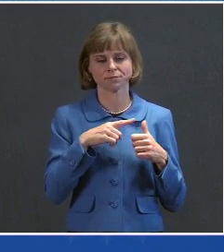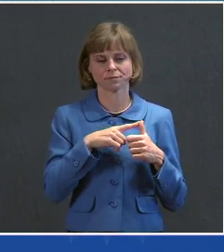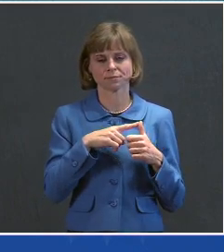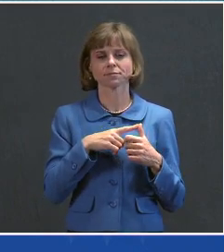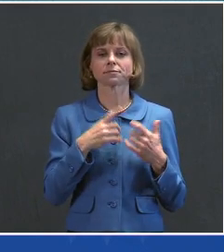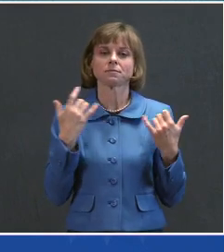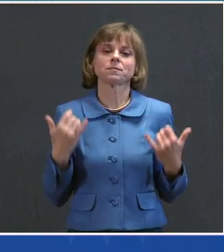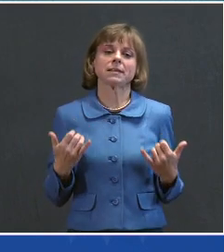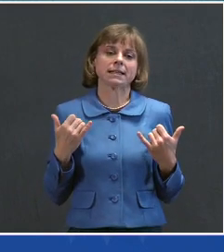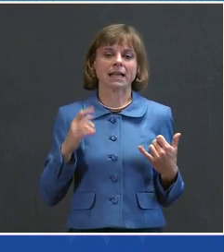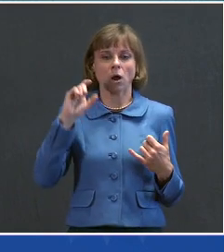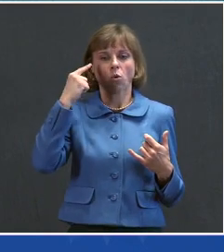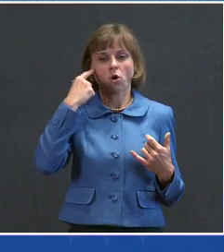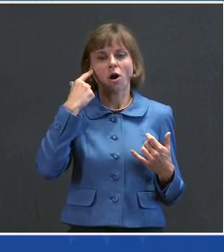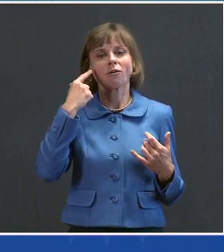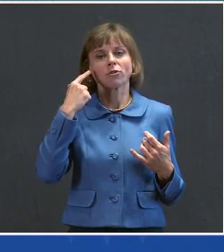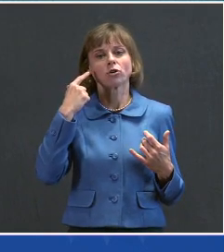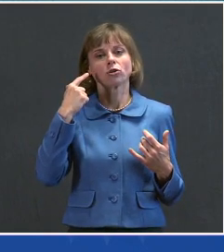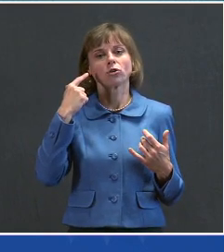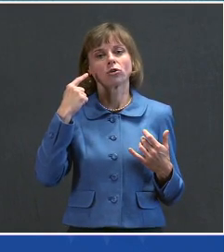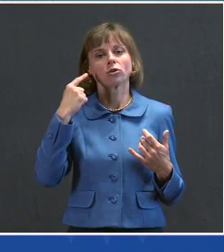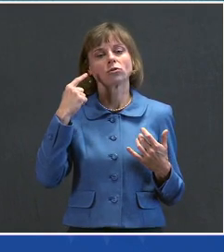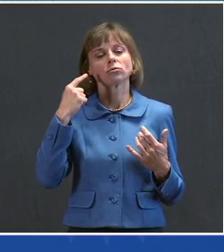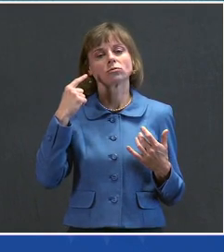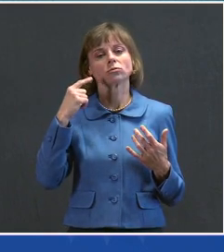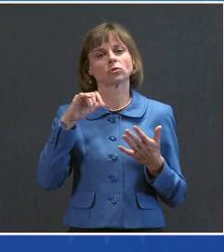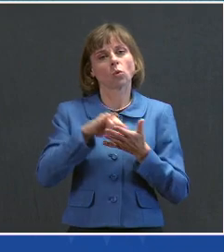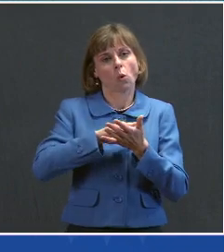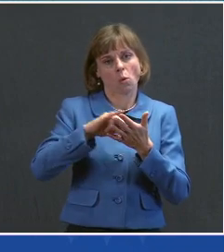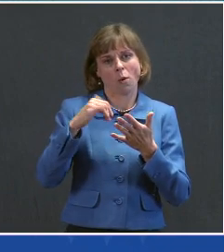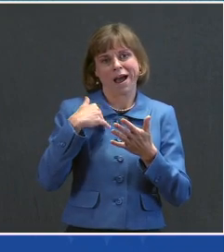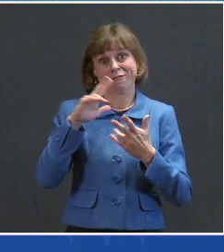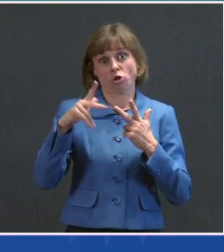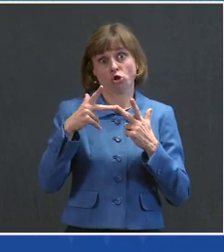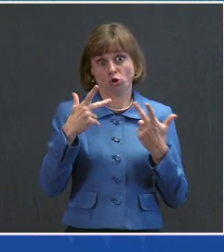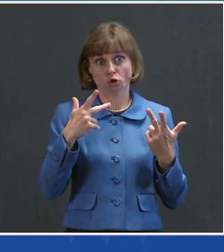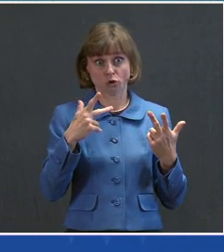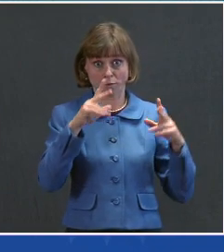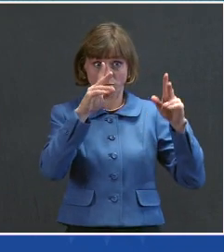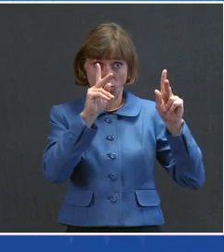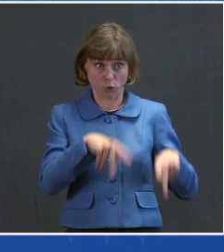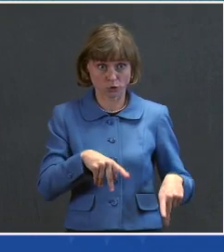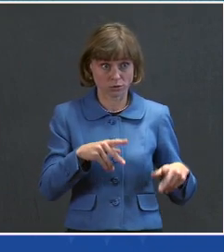This woman did work for President Biden during the campaign. I'm wondering what the President thinks